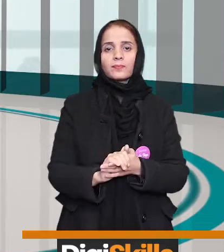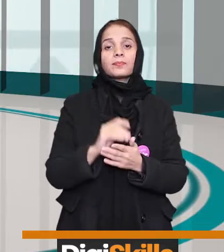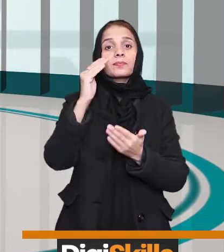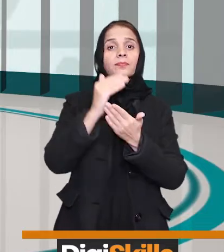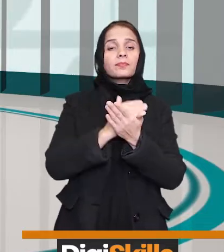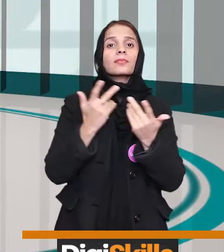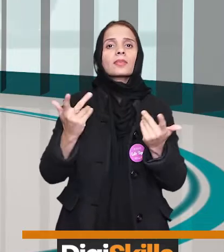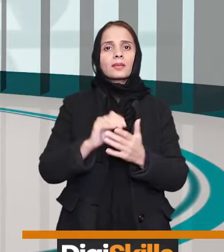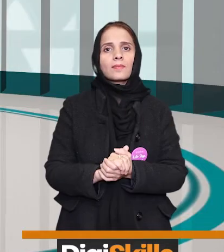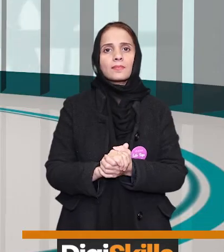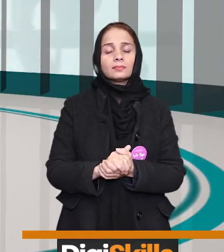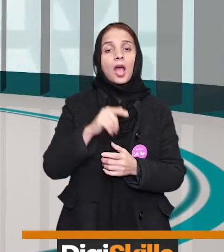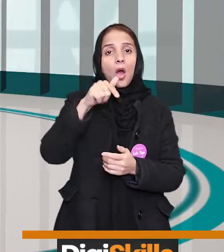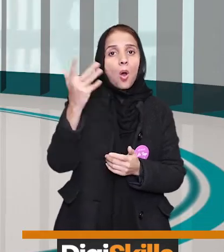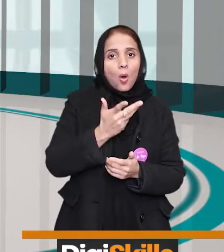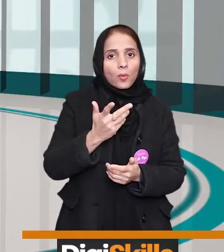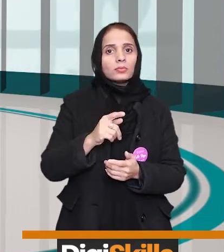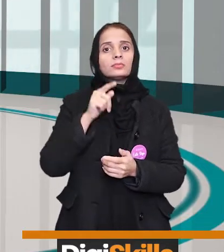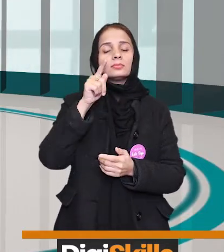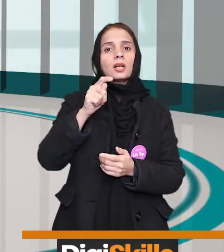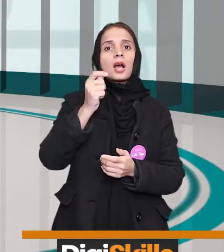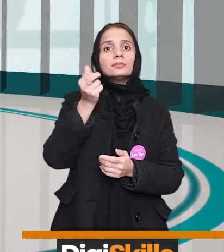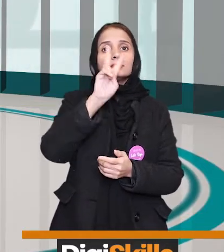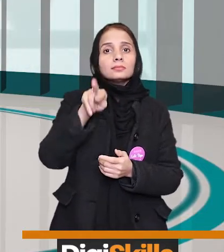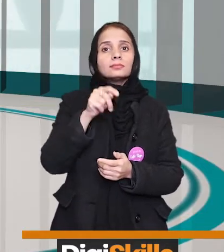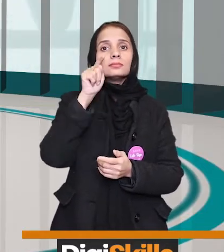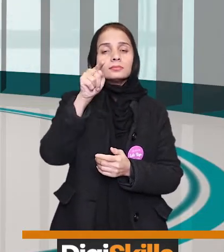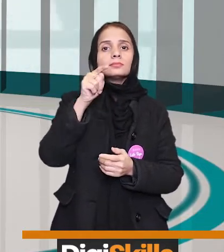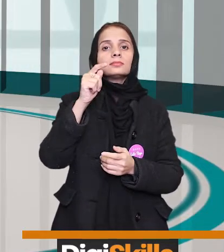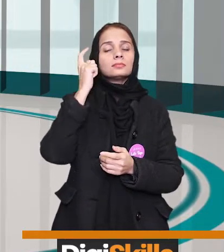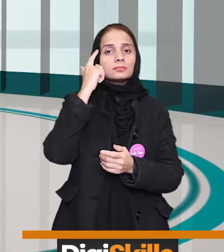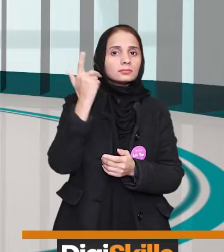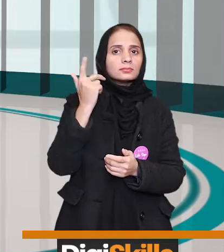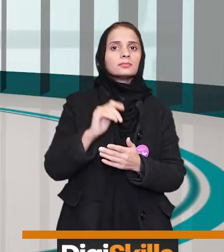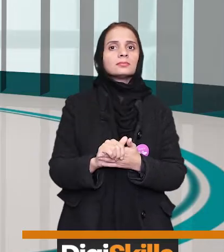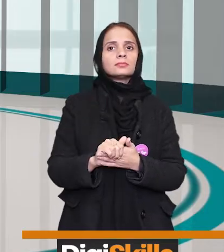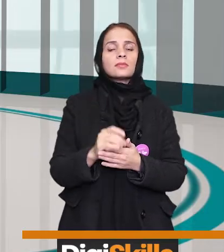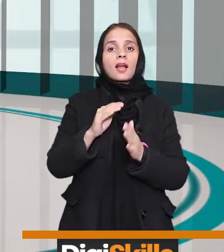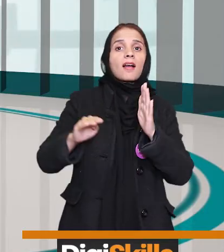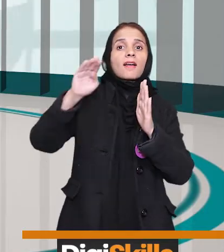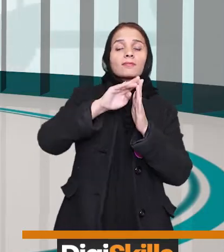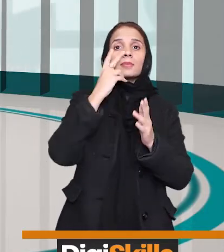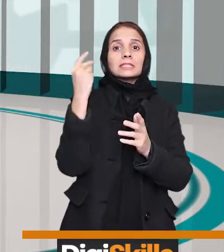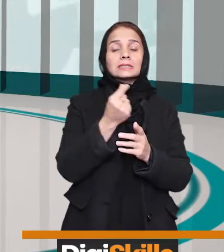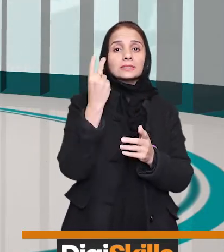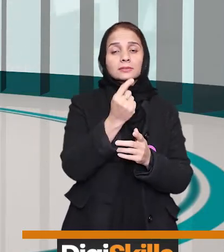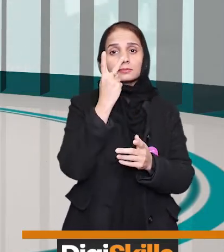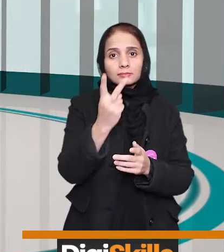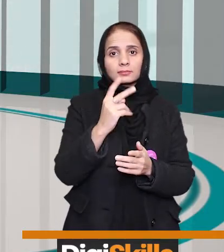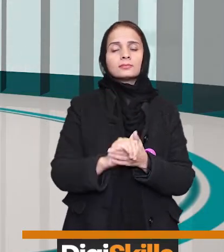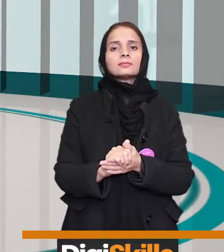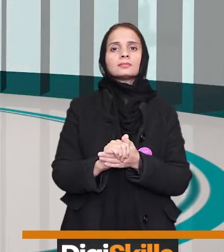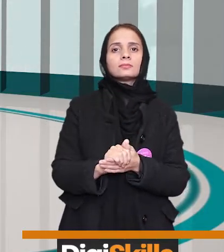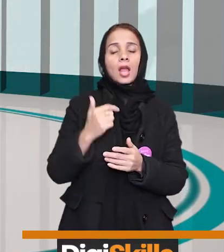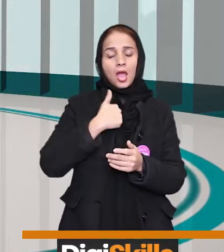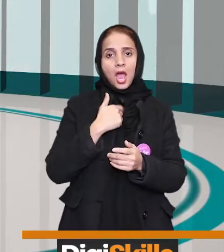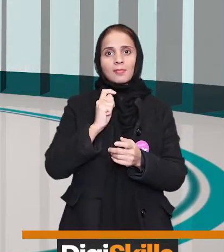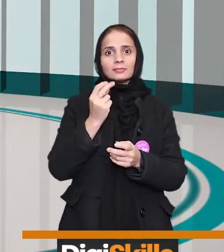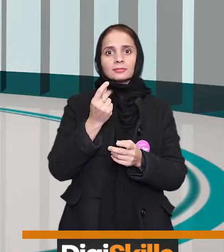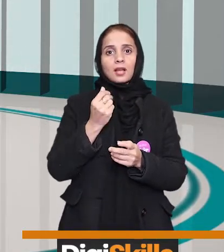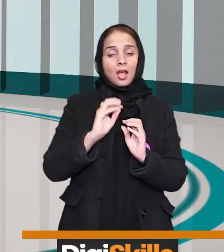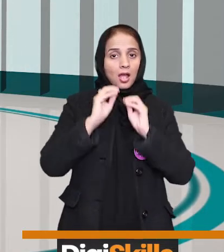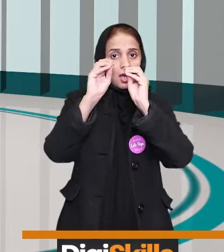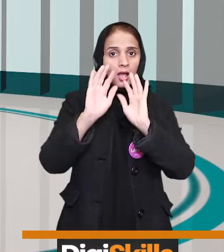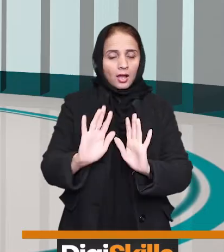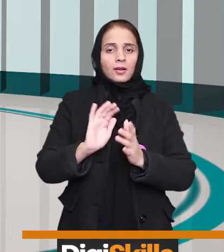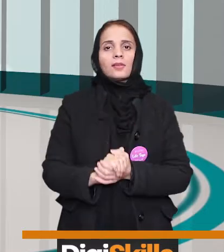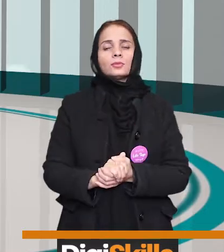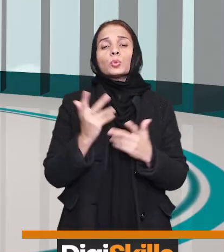And that is how to charge based on employer’s urgency and your efficiency.